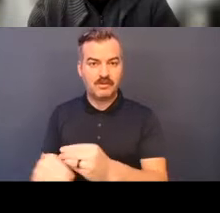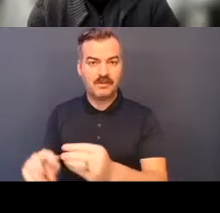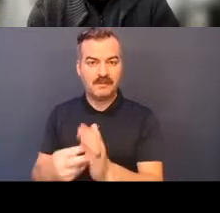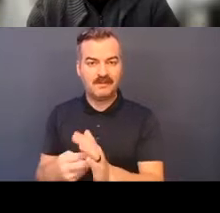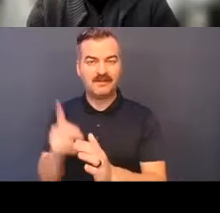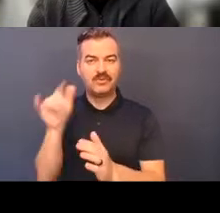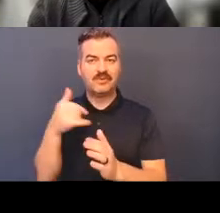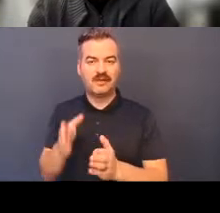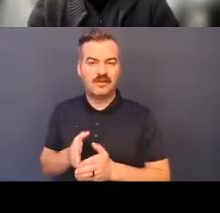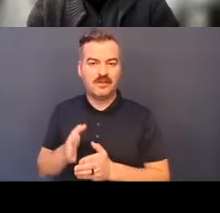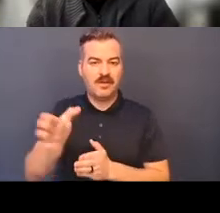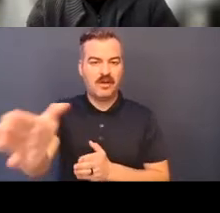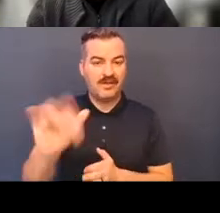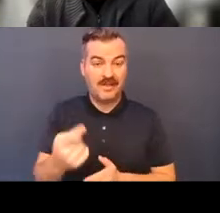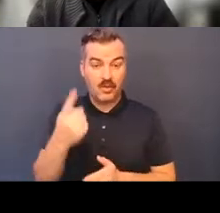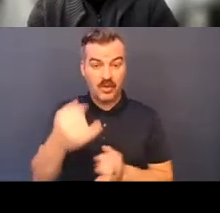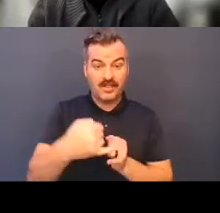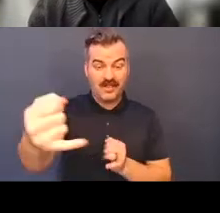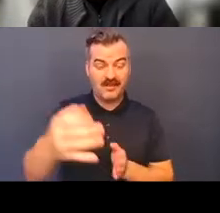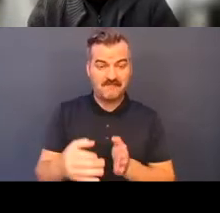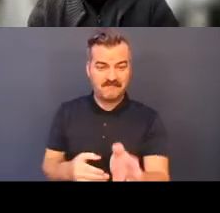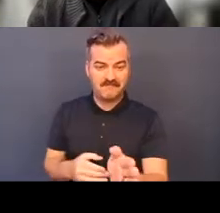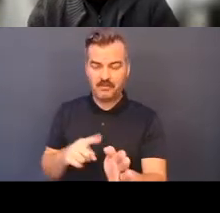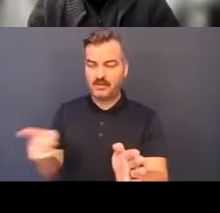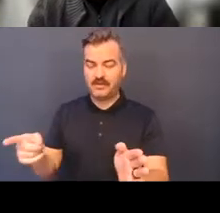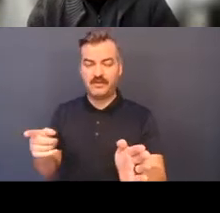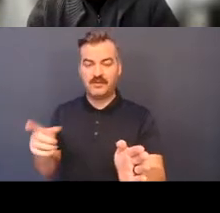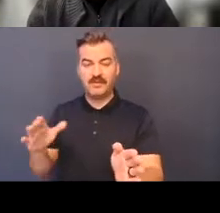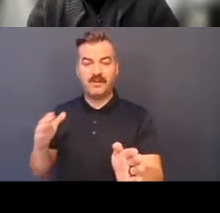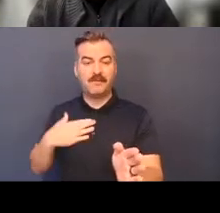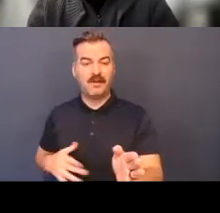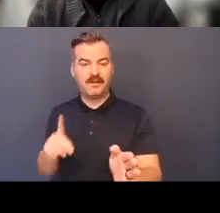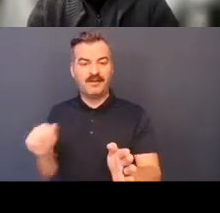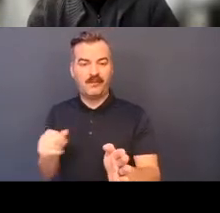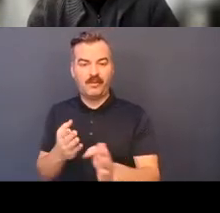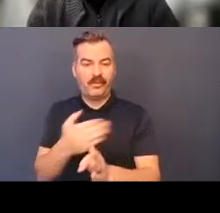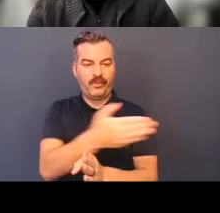15:32:37 And this is a line that is an interrupted by disabled embodiment as organized by the,